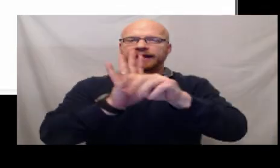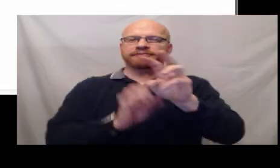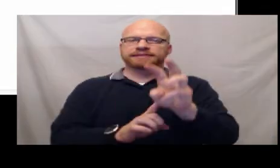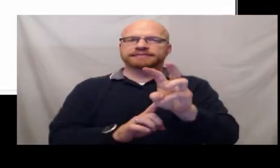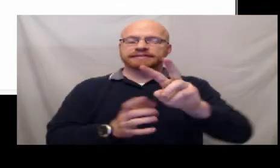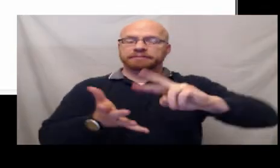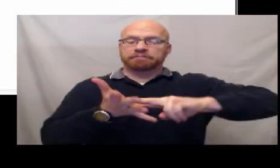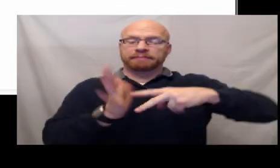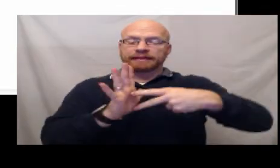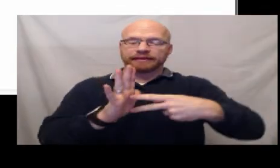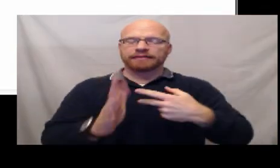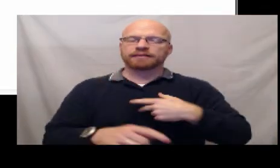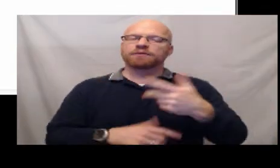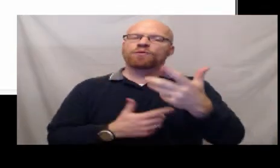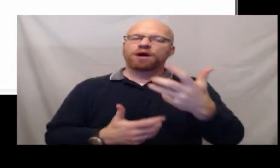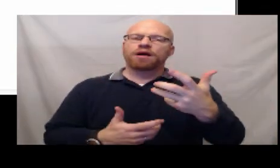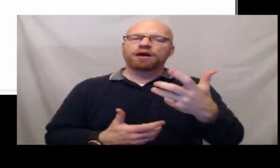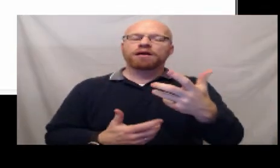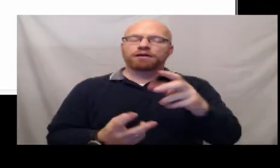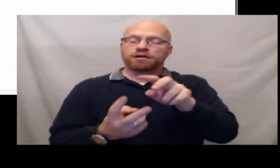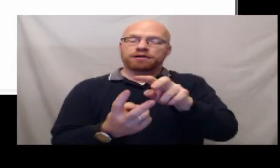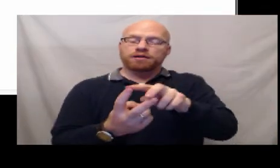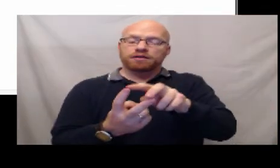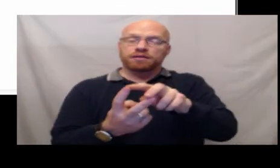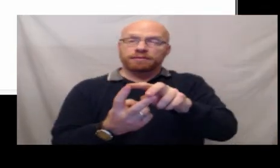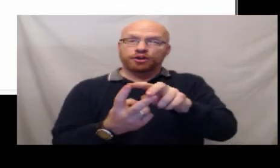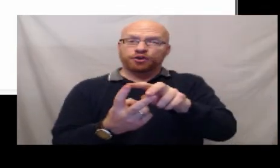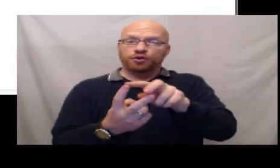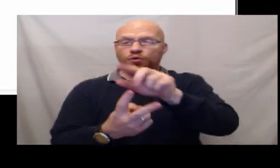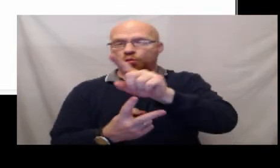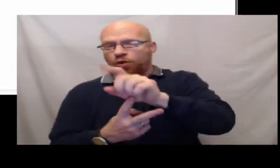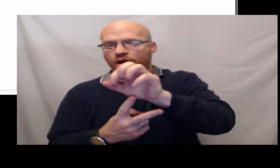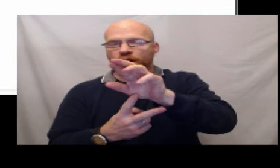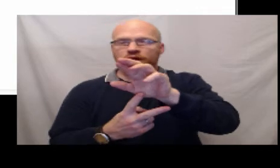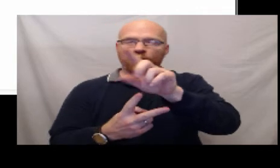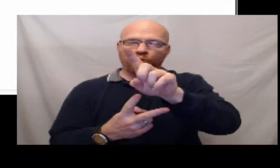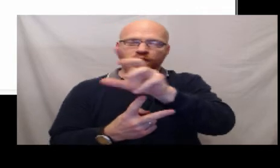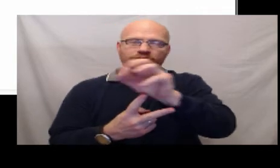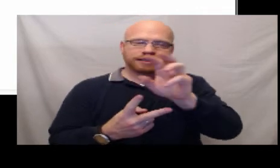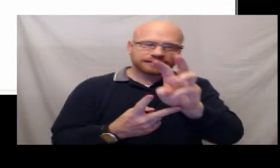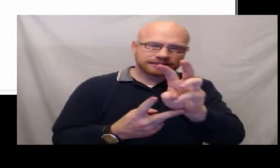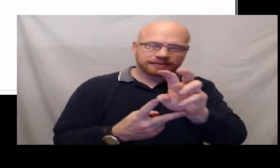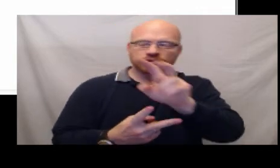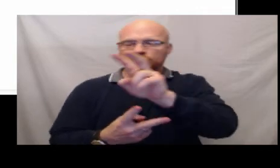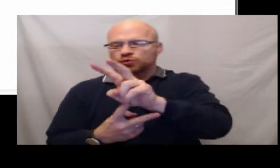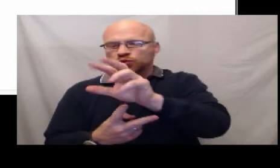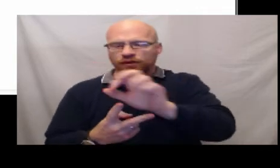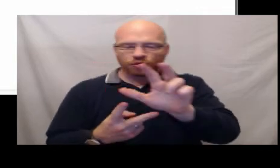So negative six, what we need to multiply together - I want the pair, one and six,